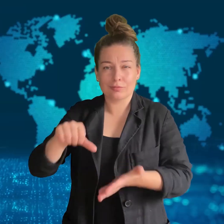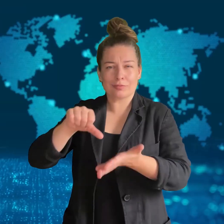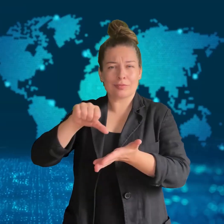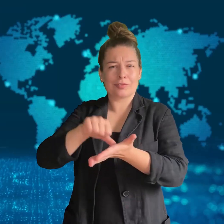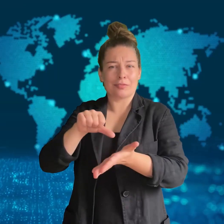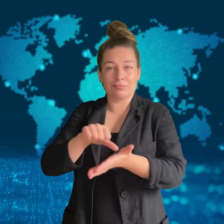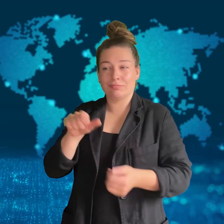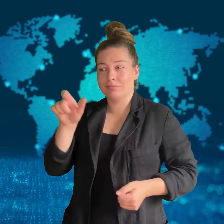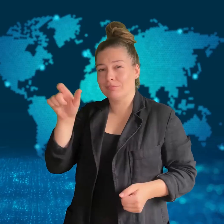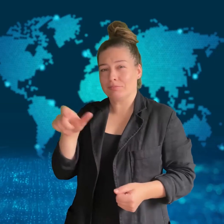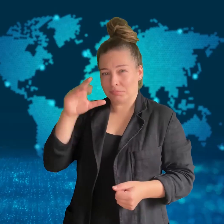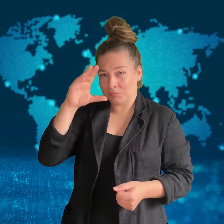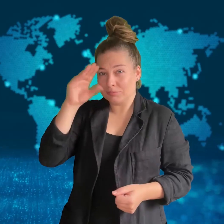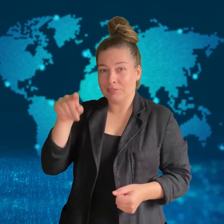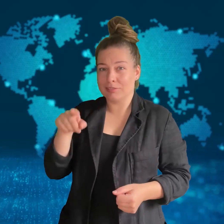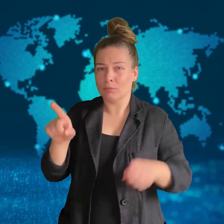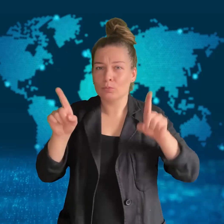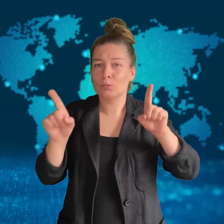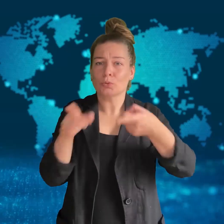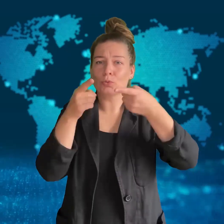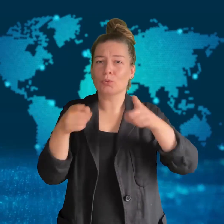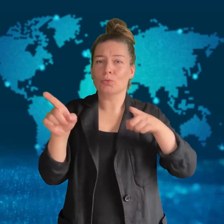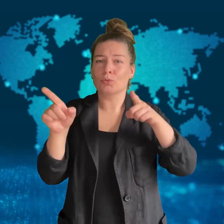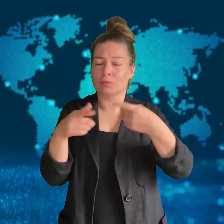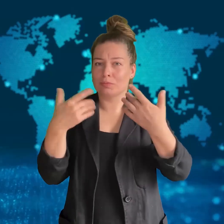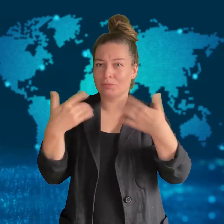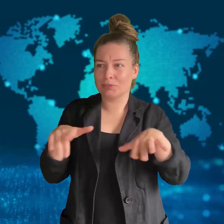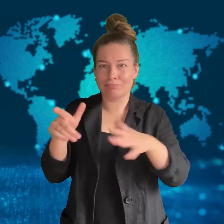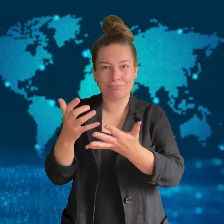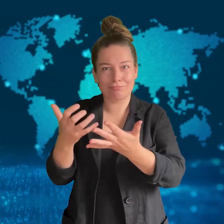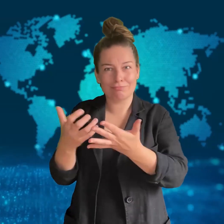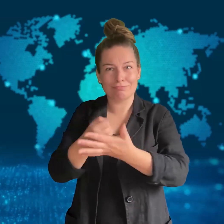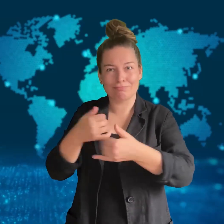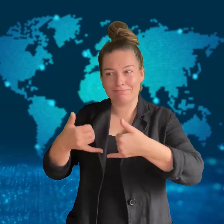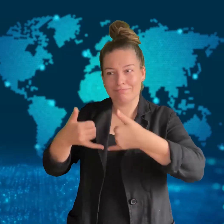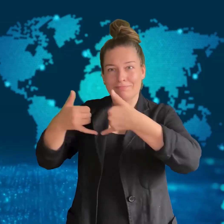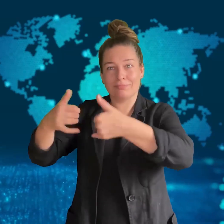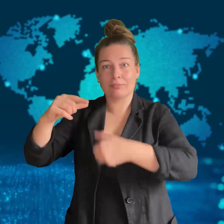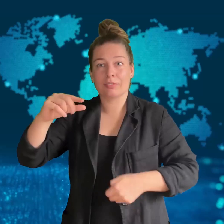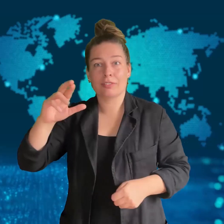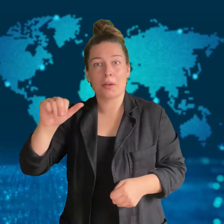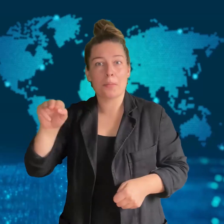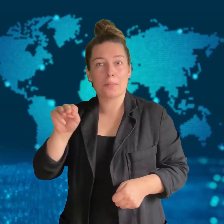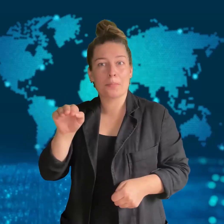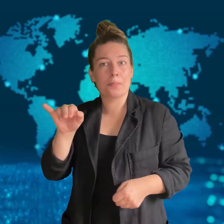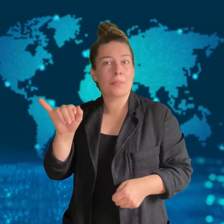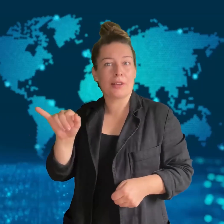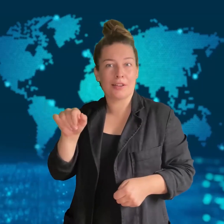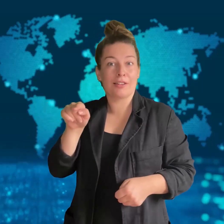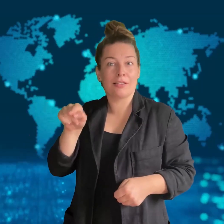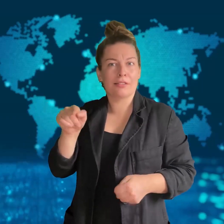[MONIKA]: A Grammy Award winner was pardoned after